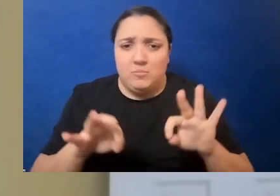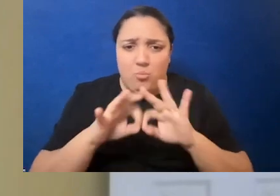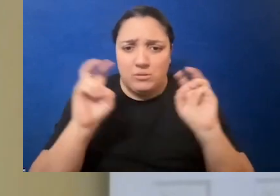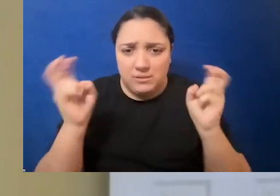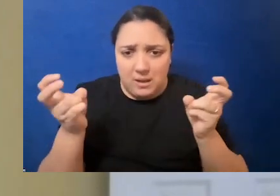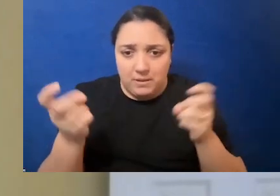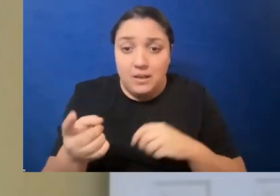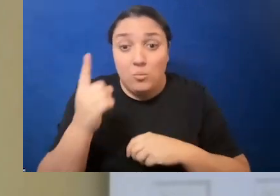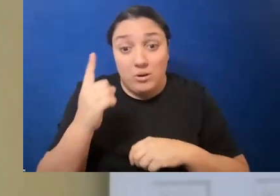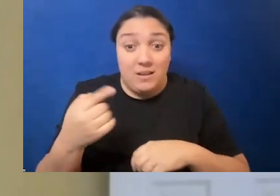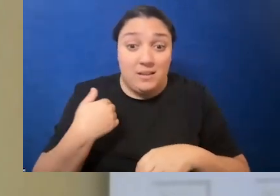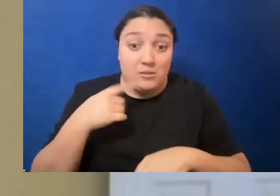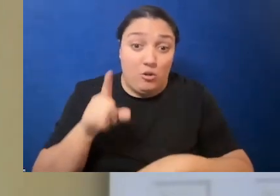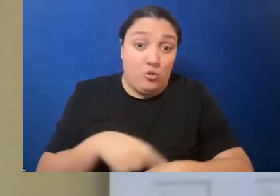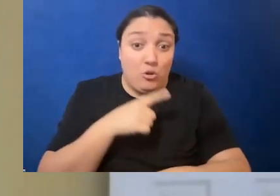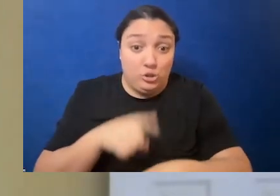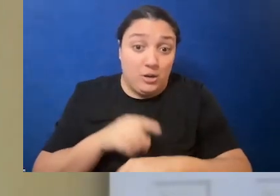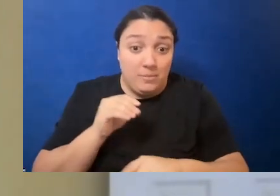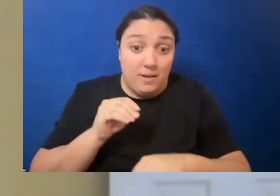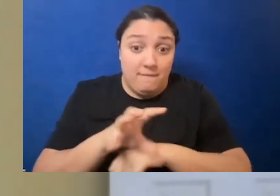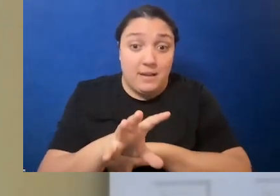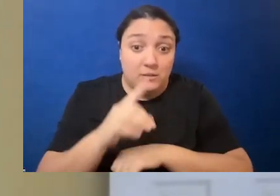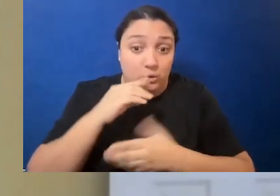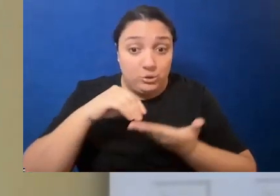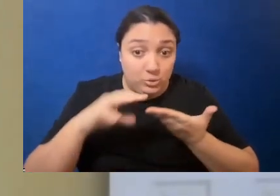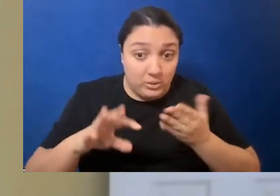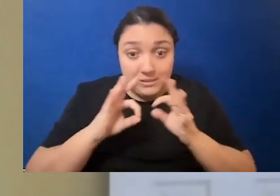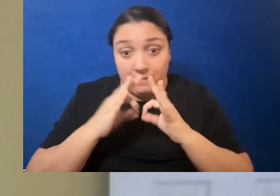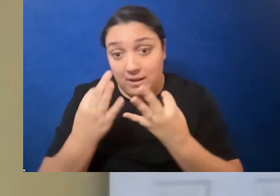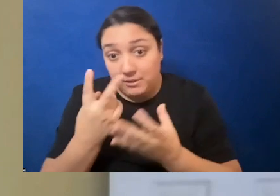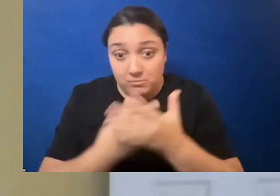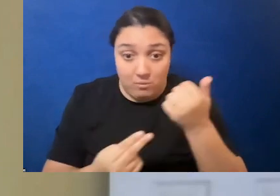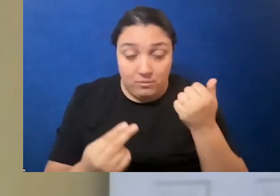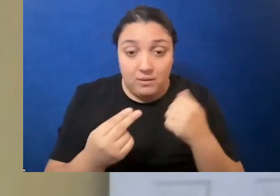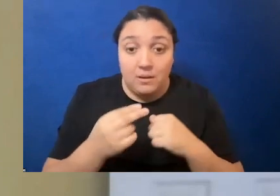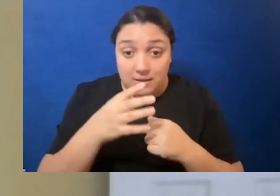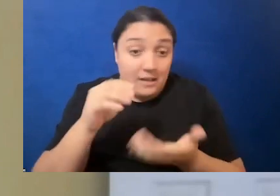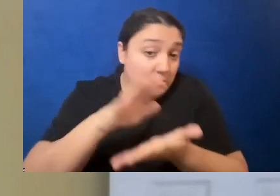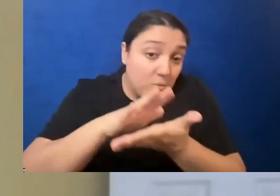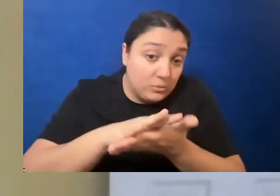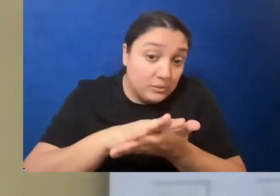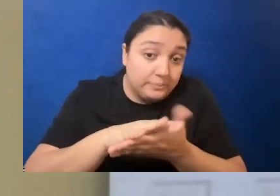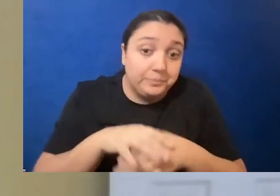ALSO, THERE IS A COUPLE OF QUESTIONS WHETHER THE SLIDES WILL BE SHARED HERE.